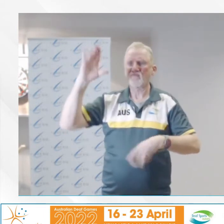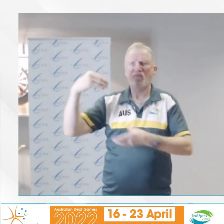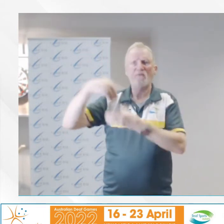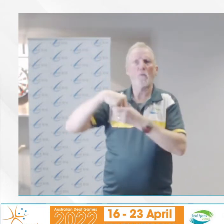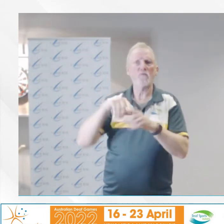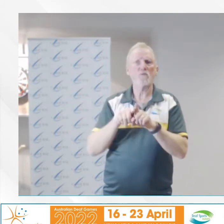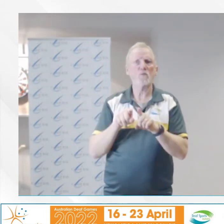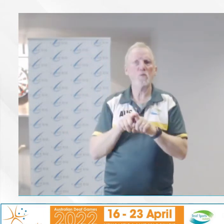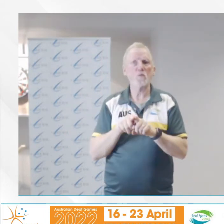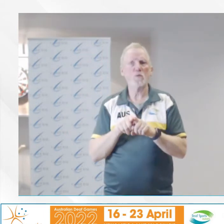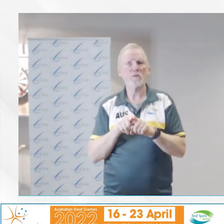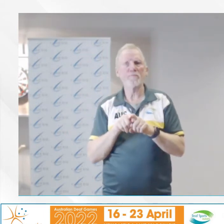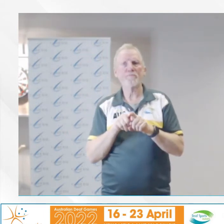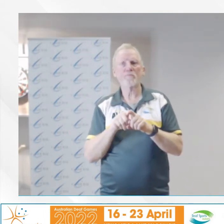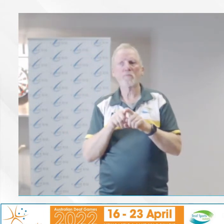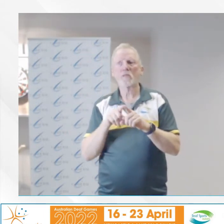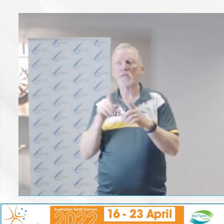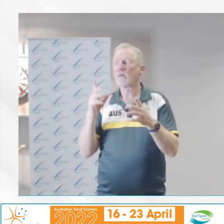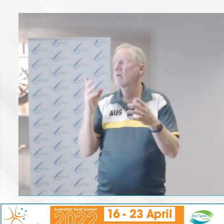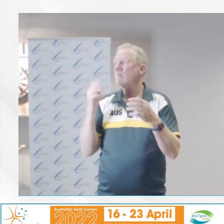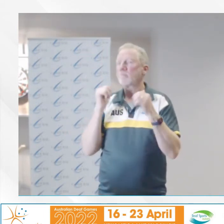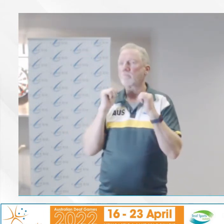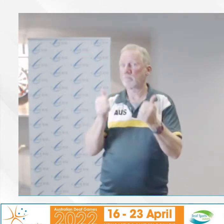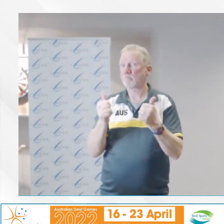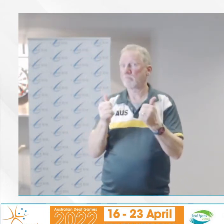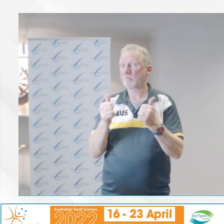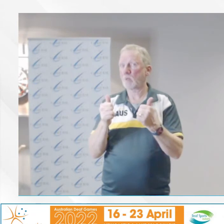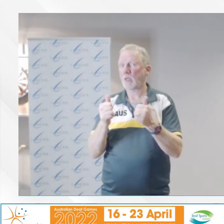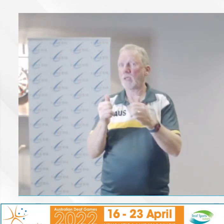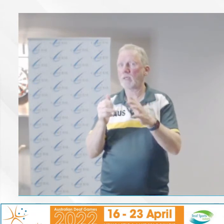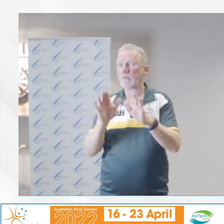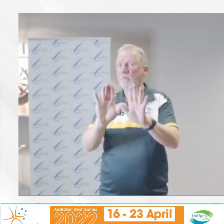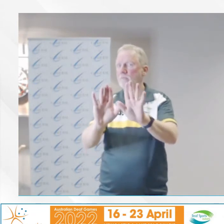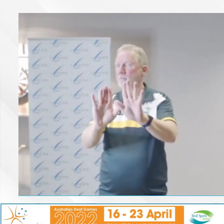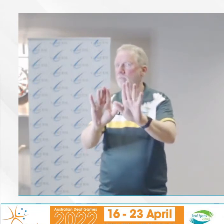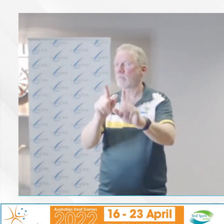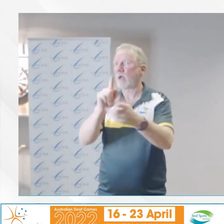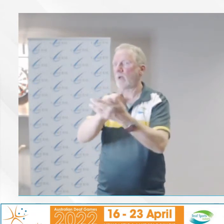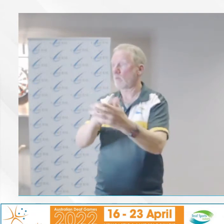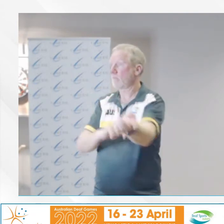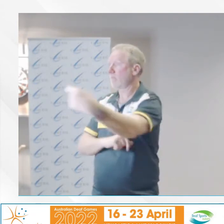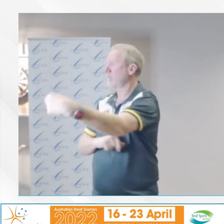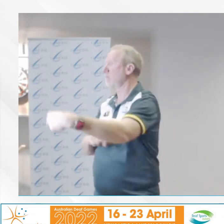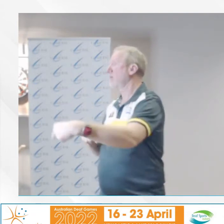so if anyone wants to get involved in that we would love to hear from you